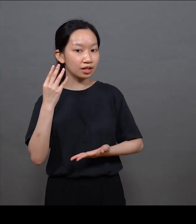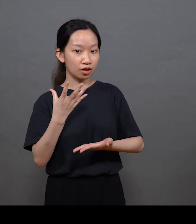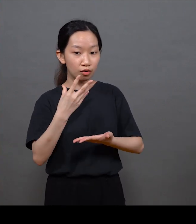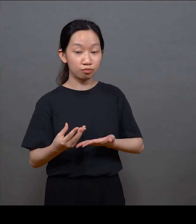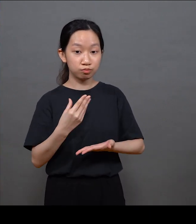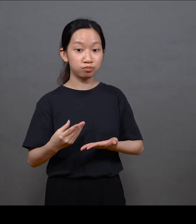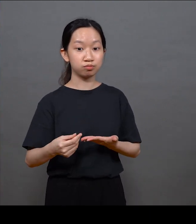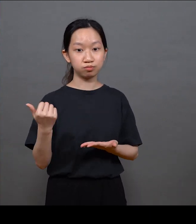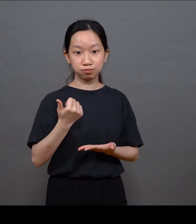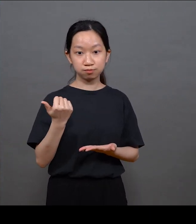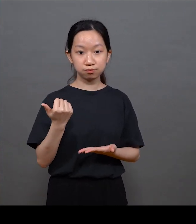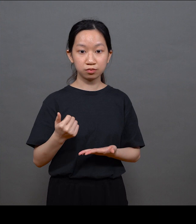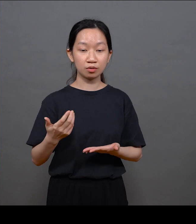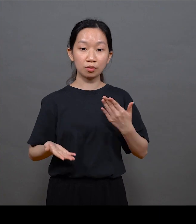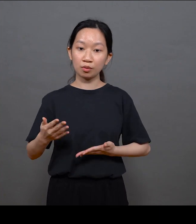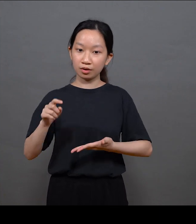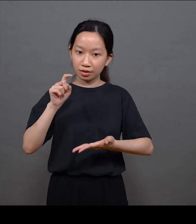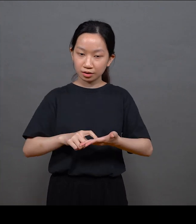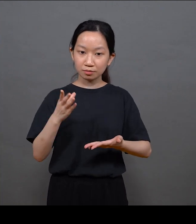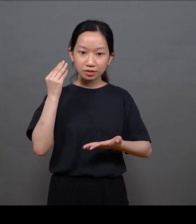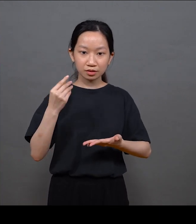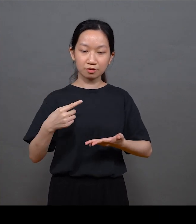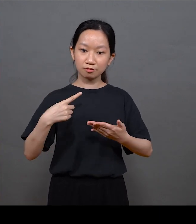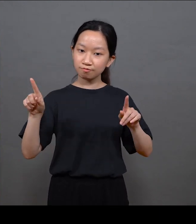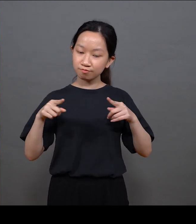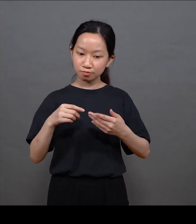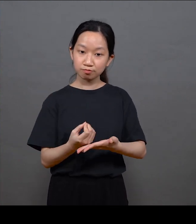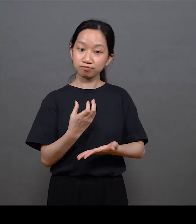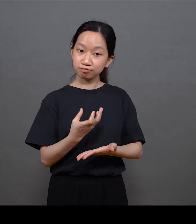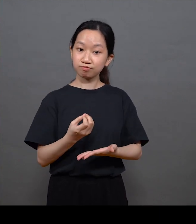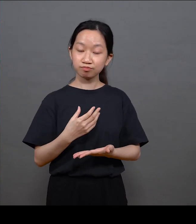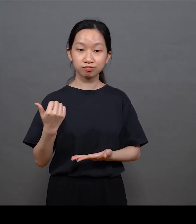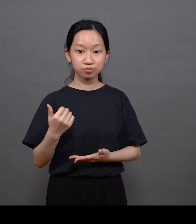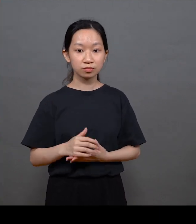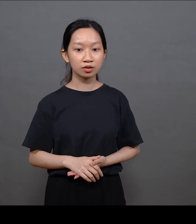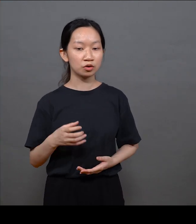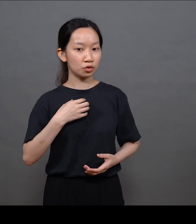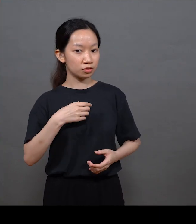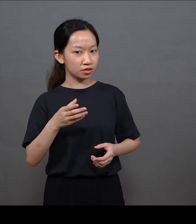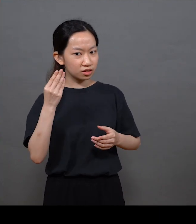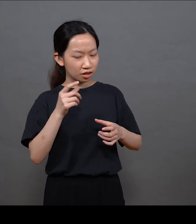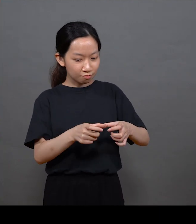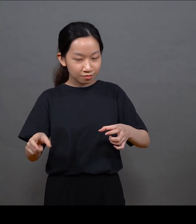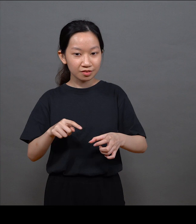you can record your voice on a cassette play it back, play your favourite music I think maybe one of the most special things is